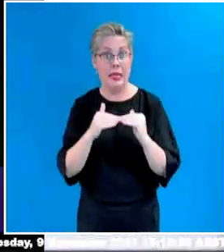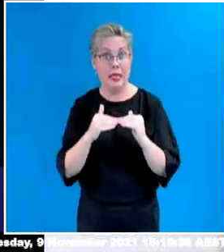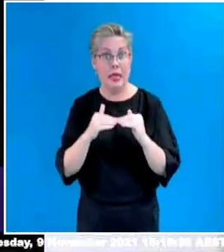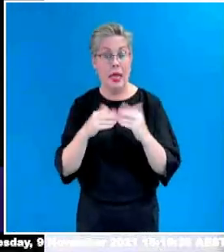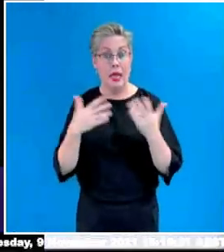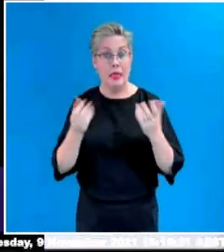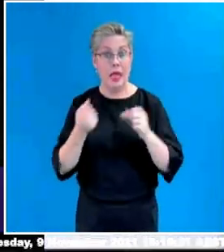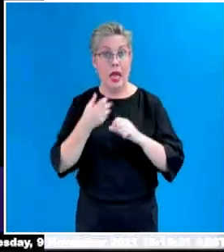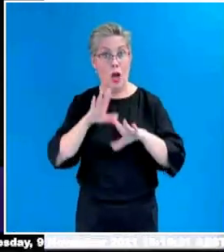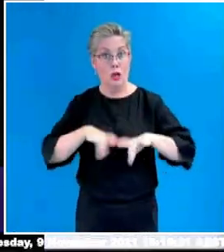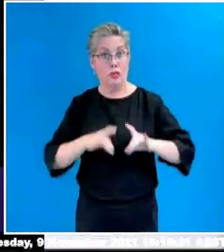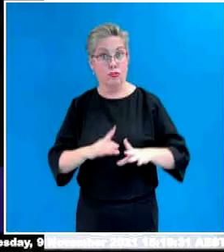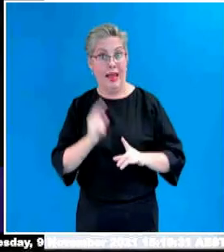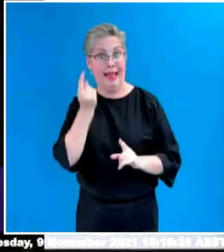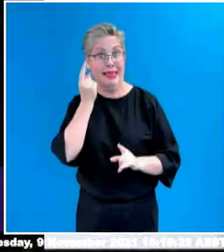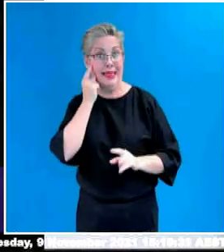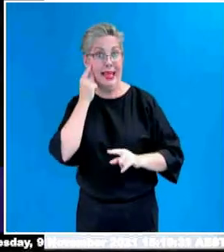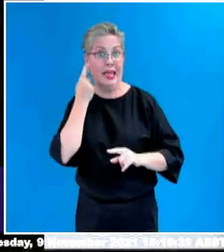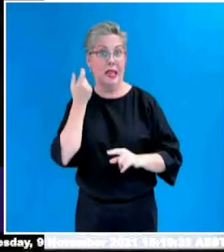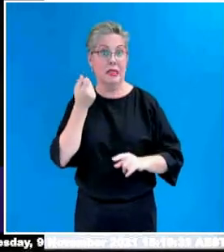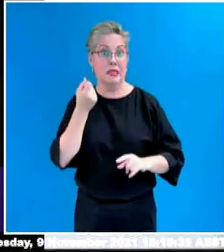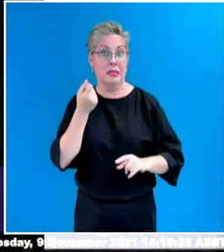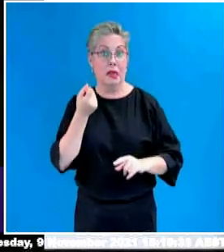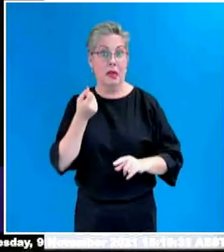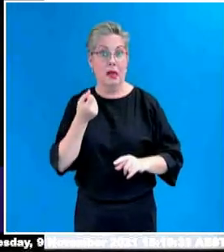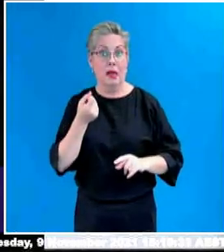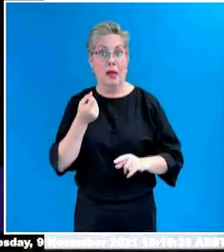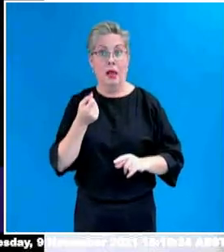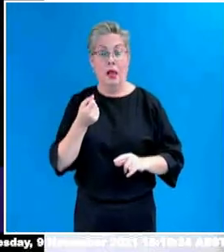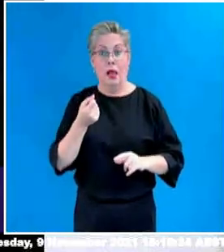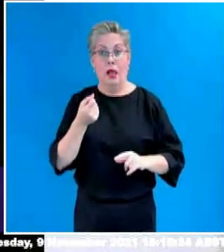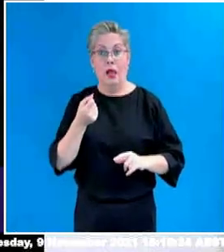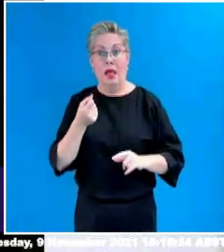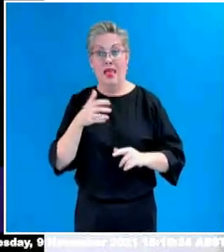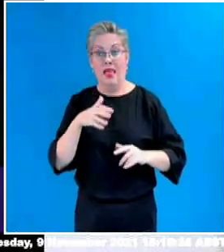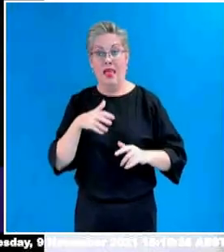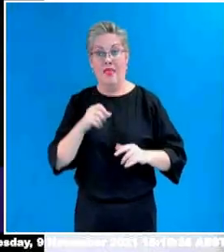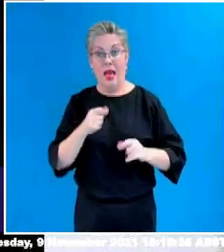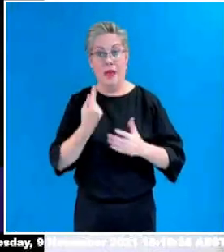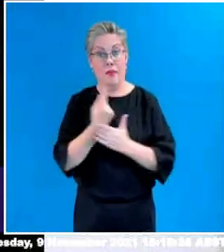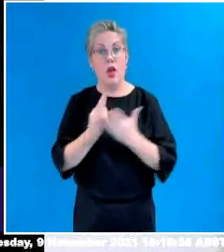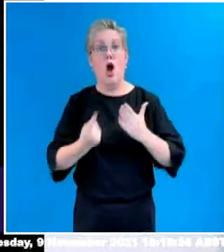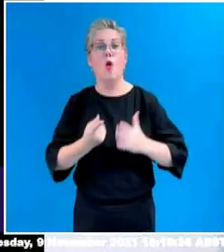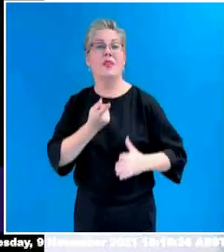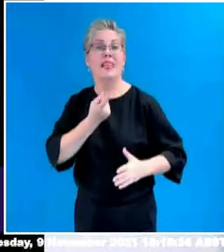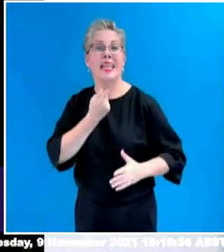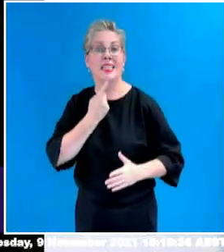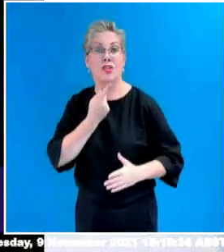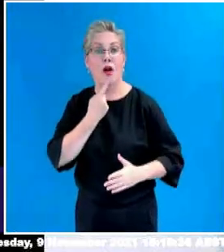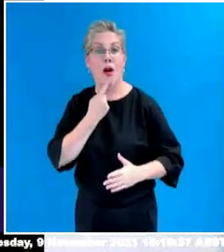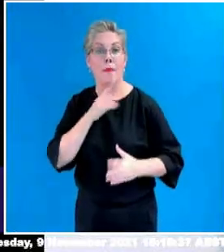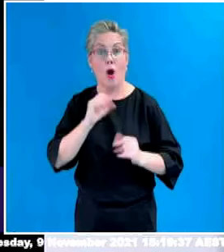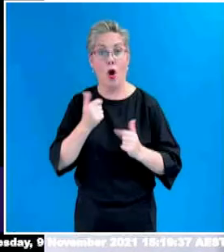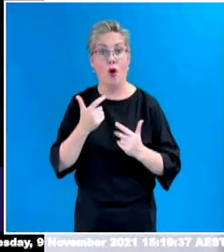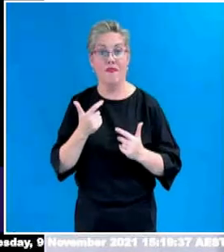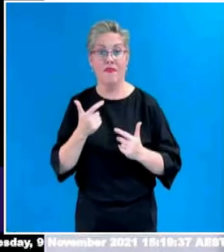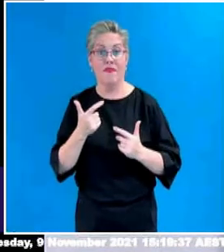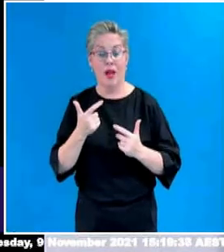in the notions of formal and substantive equality or direct or indirect discrimination?